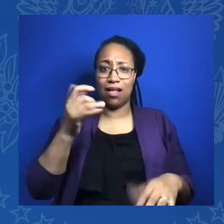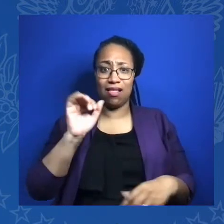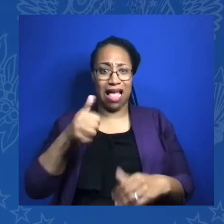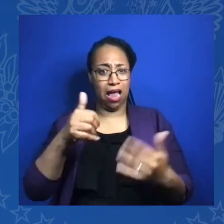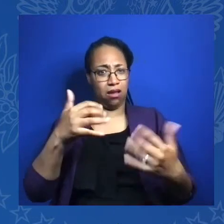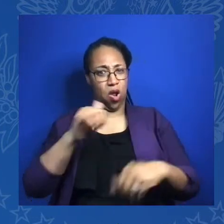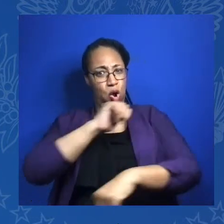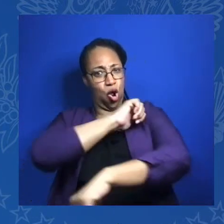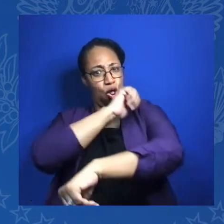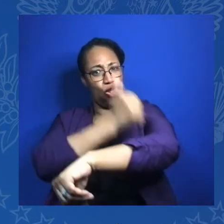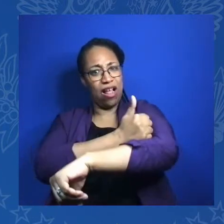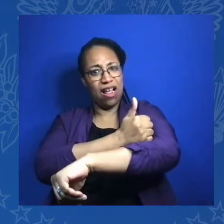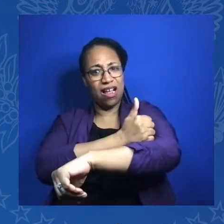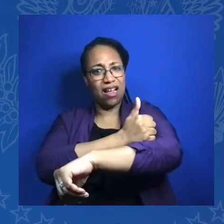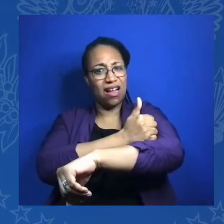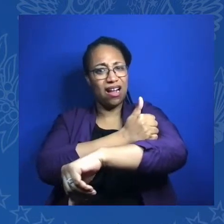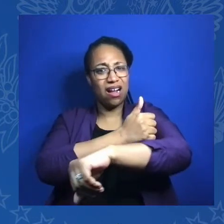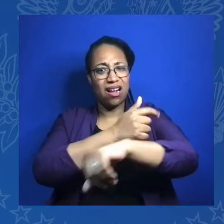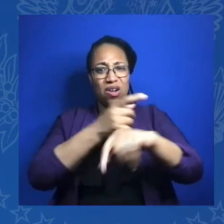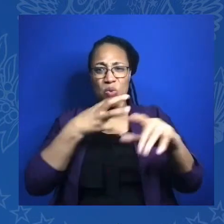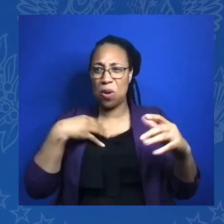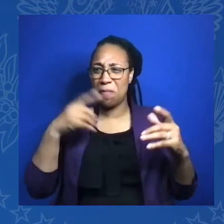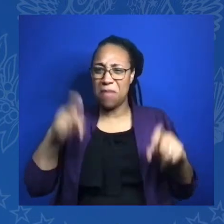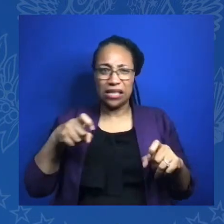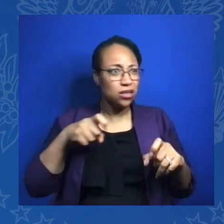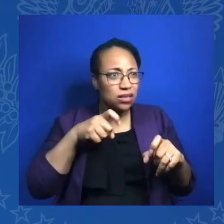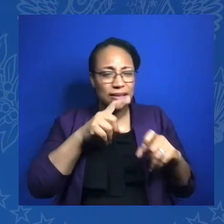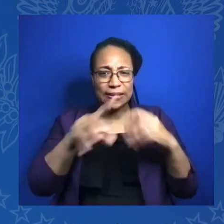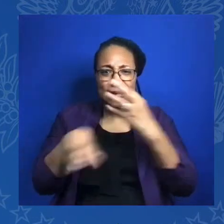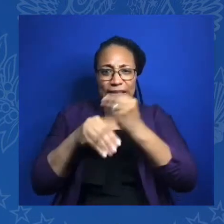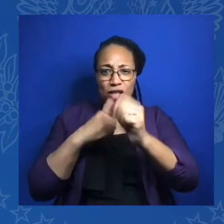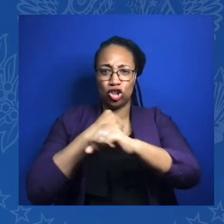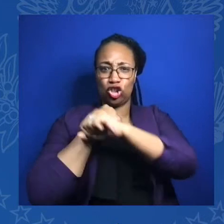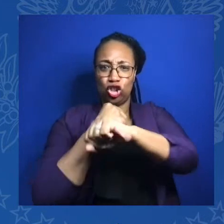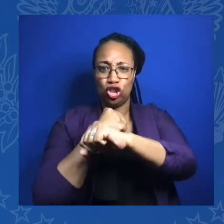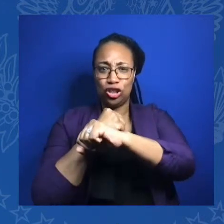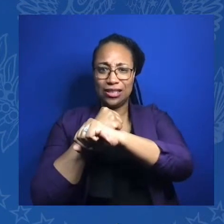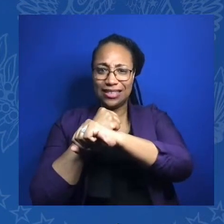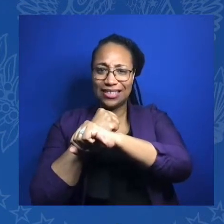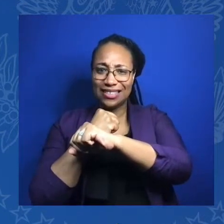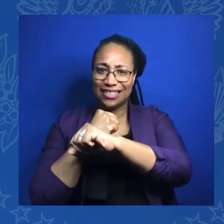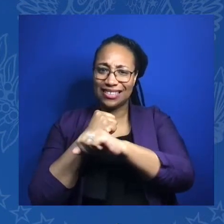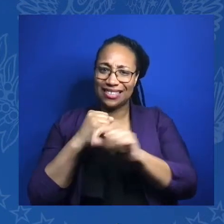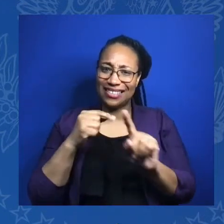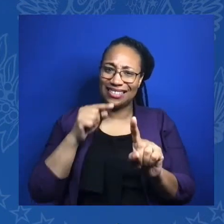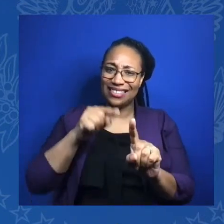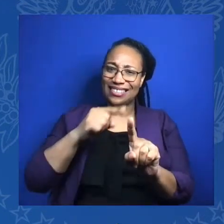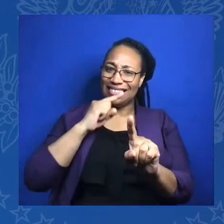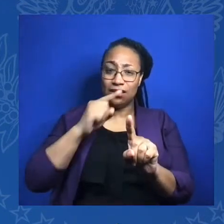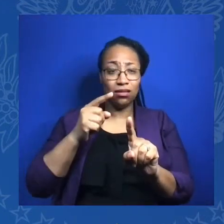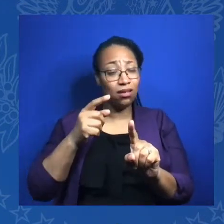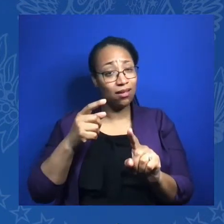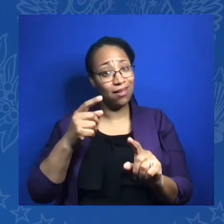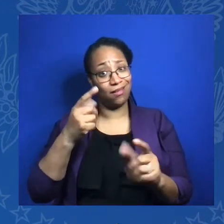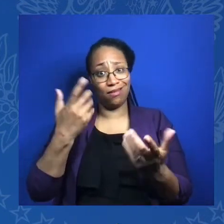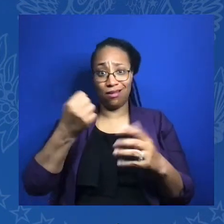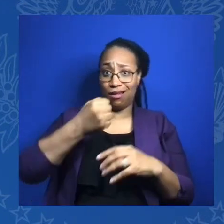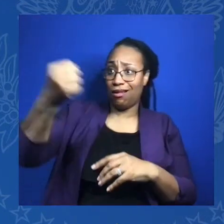Above all, across government, experts are working day and night to bring our fellow Americans home,